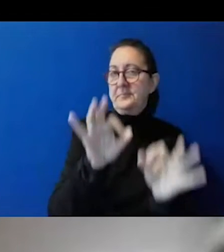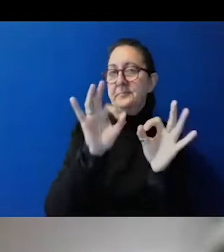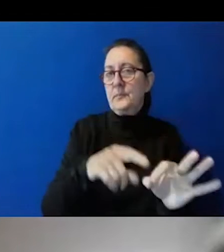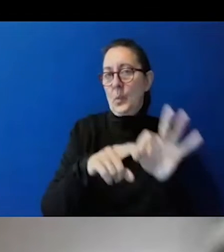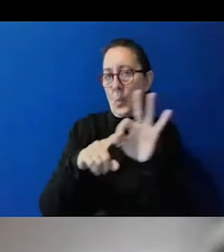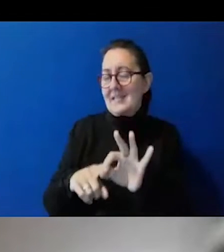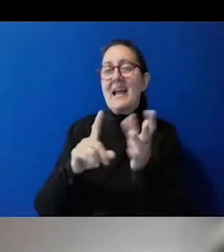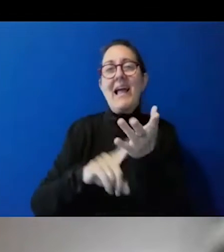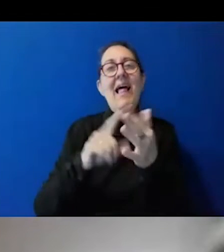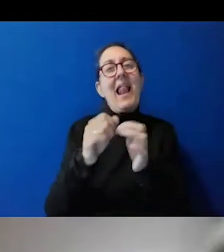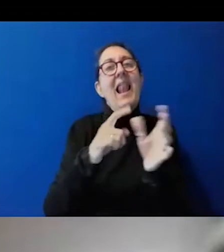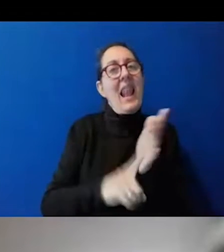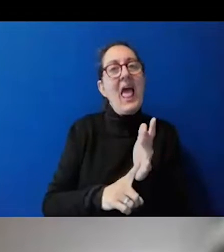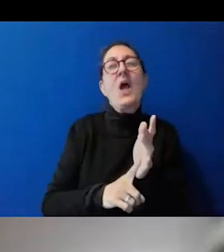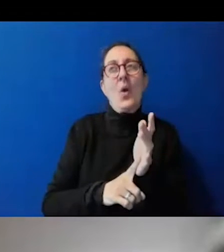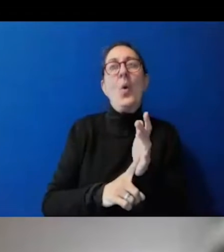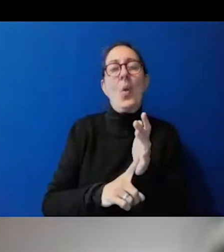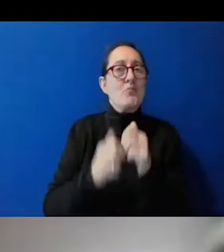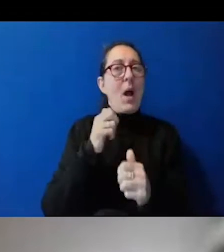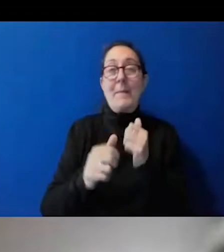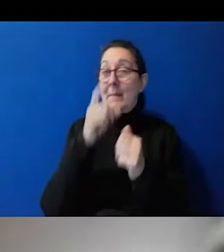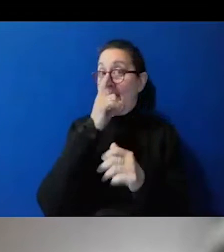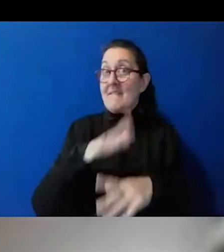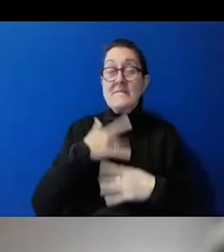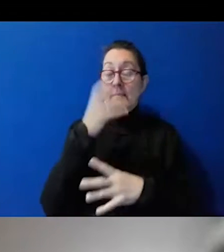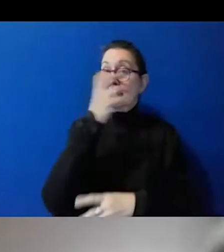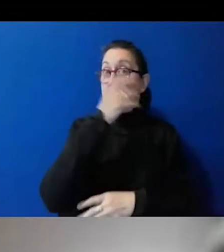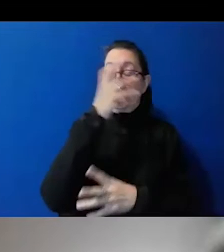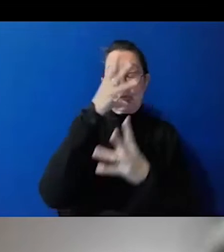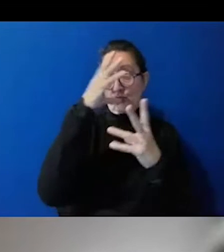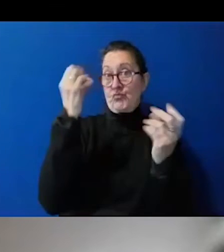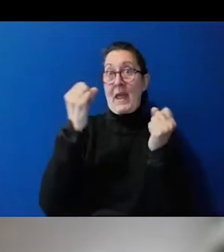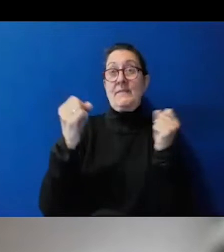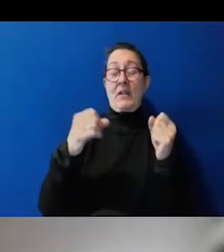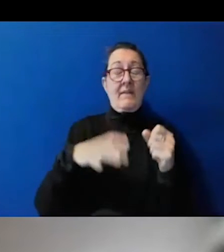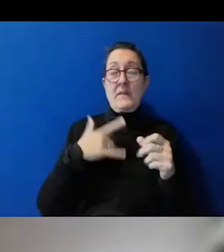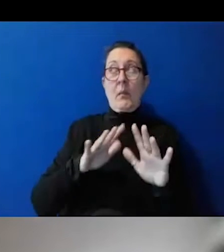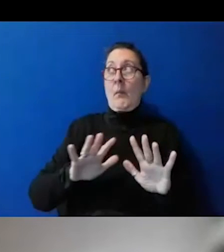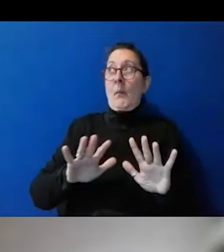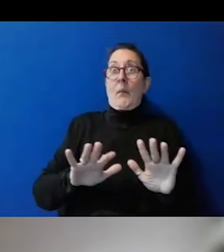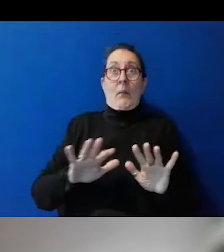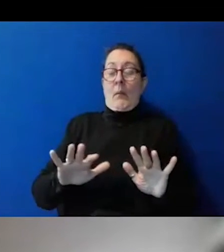can feel stressful and overwhelming uh and often people that are facing legal problems have nowhere